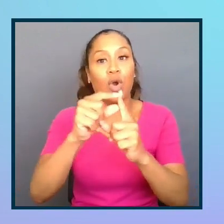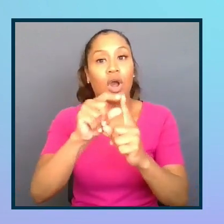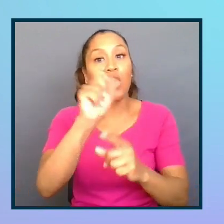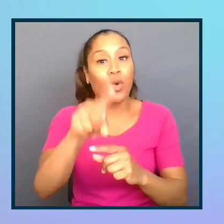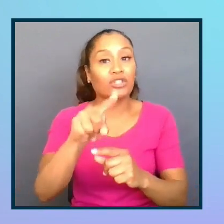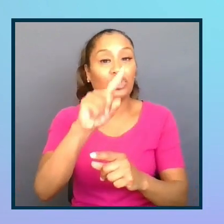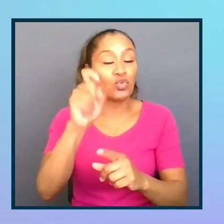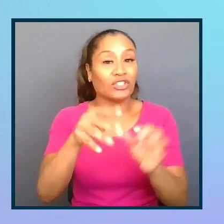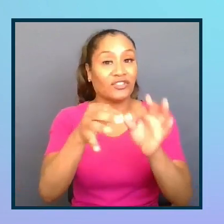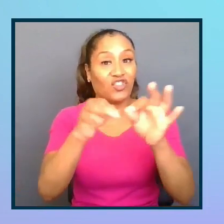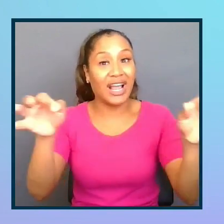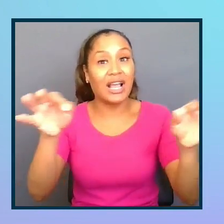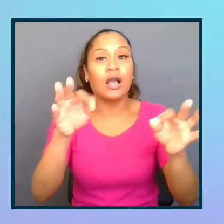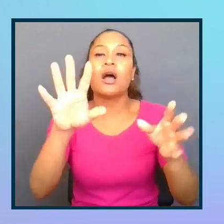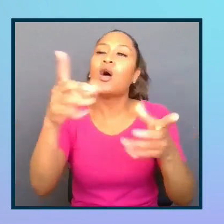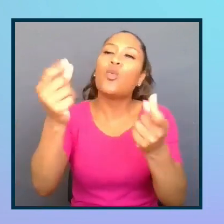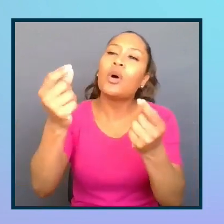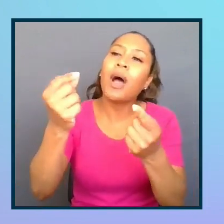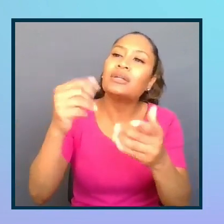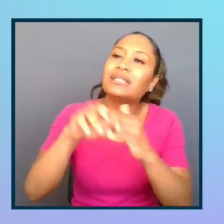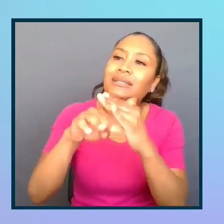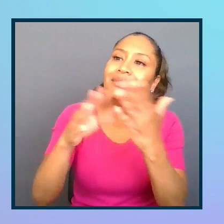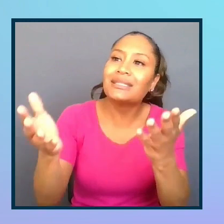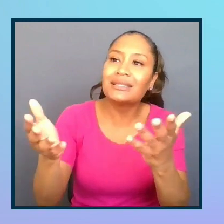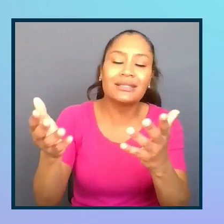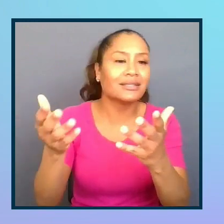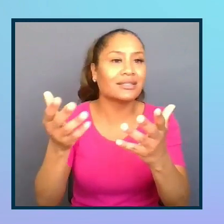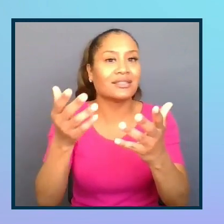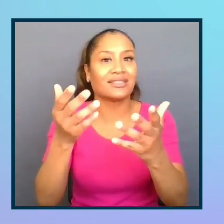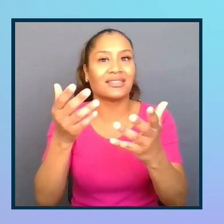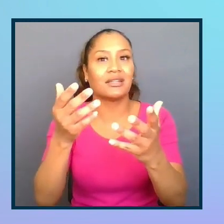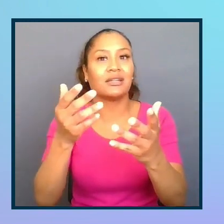what about accessibility, you are on that path of awareness